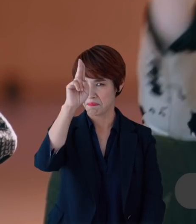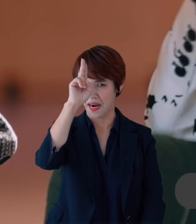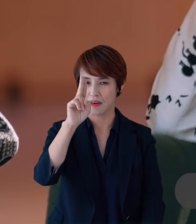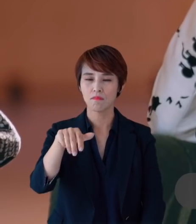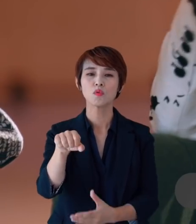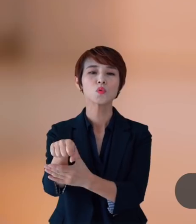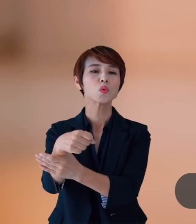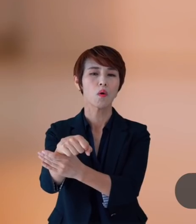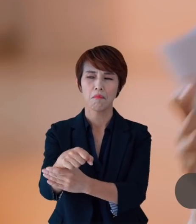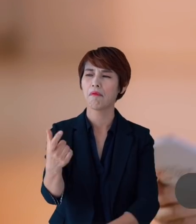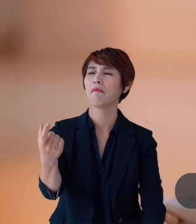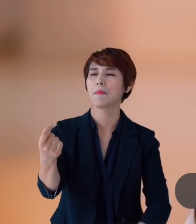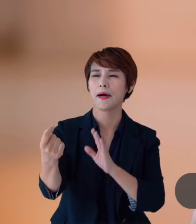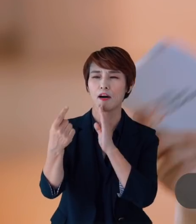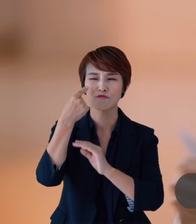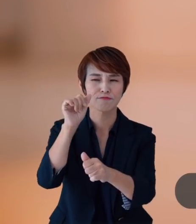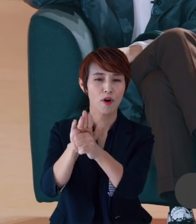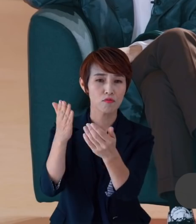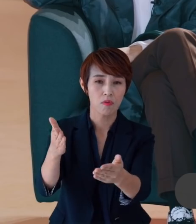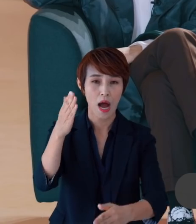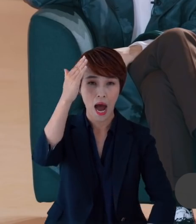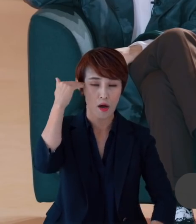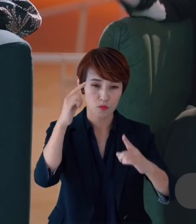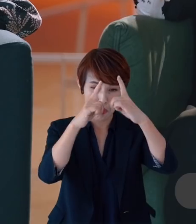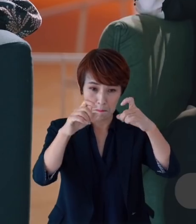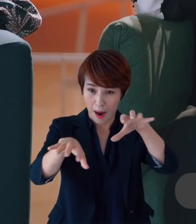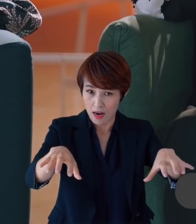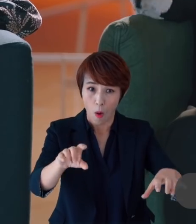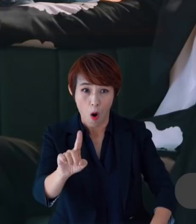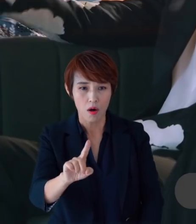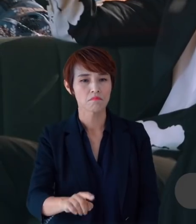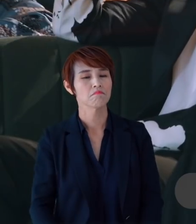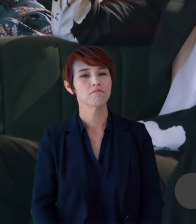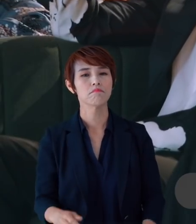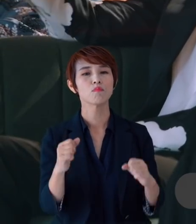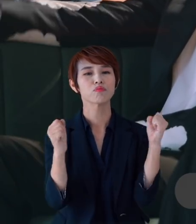Jongno! Yes, it’s in Jongno, but I’ll give you a hint. It’s a hanok village. Bukchon Hanok Village!